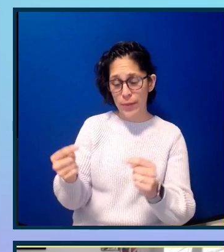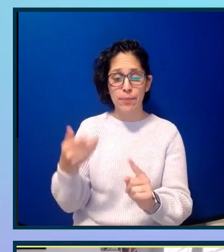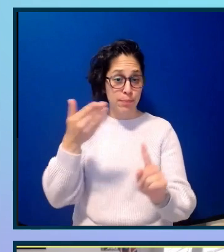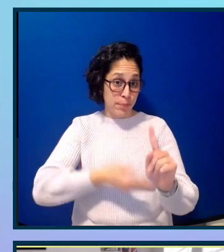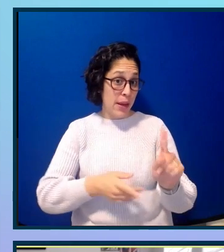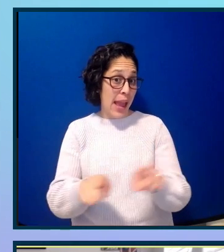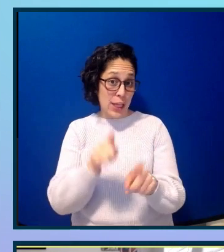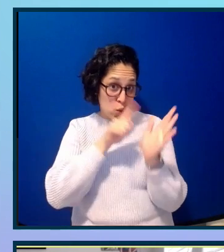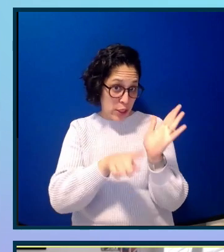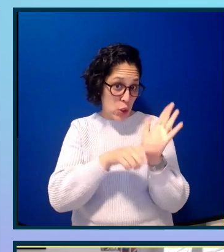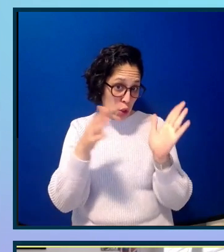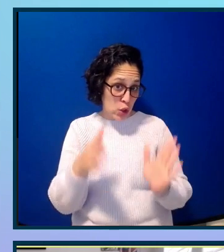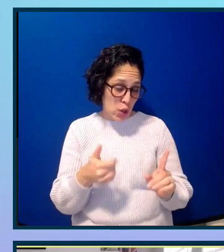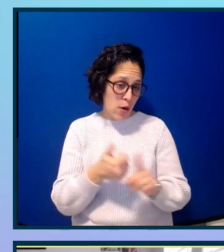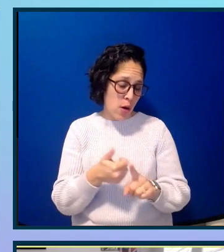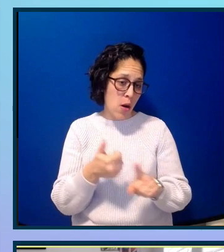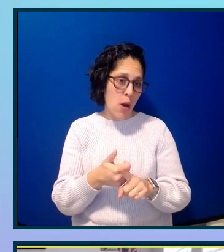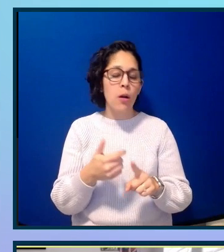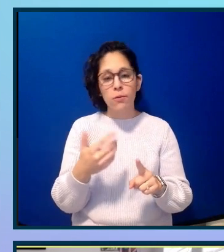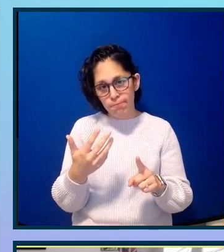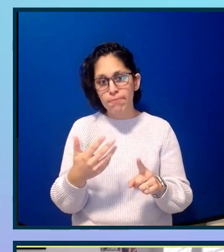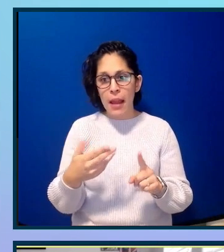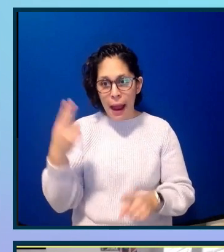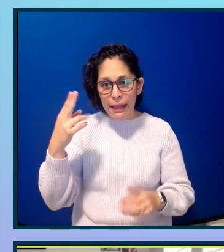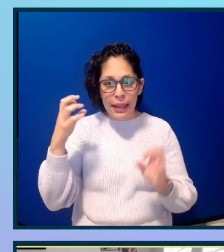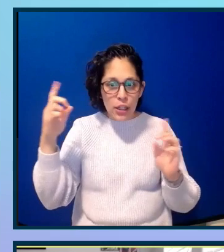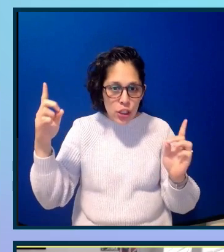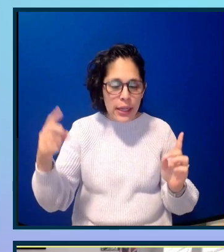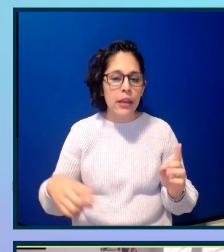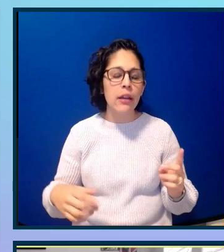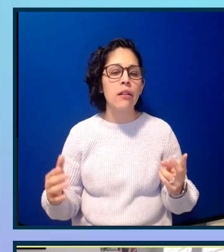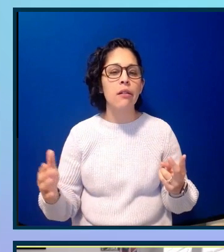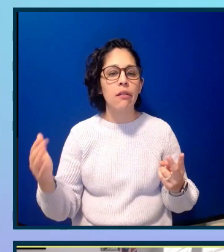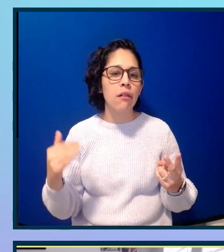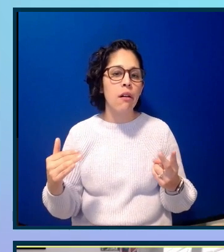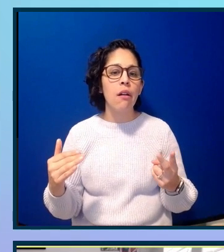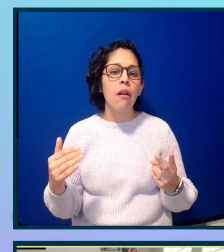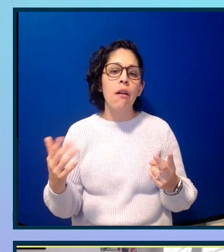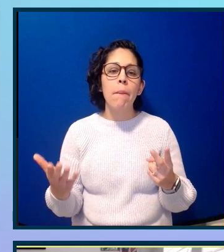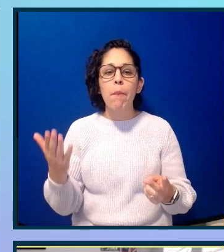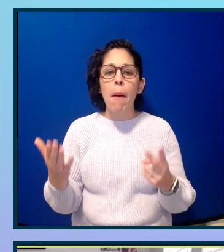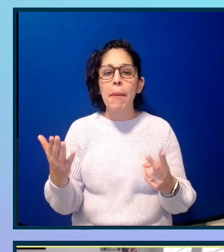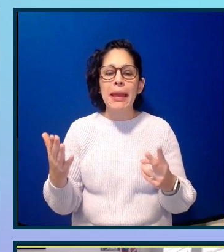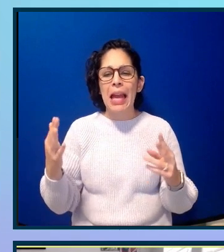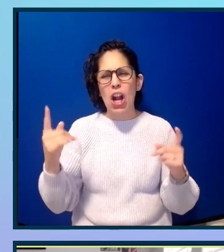this individual is presumably highly educated and probably a complex problem solver,